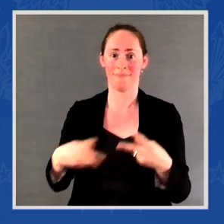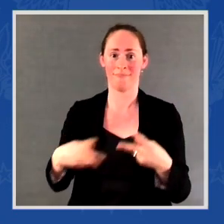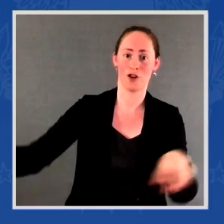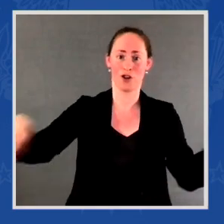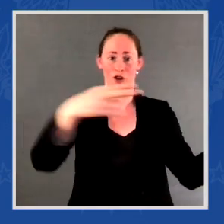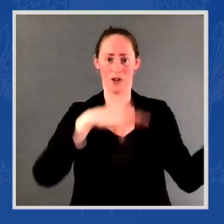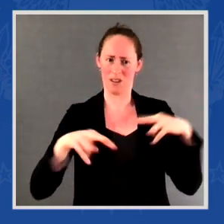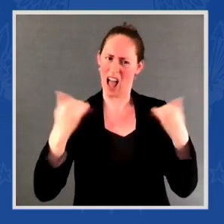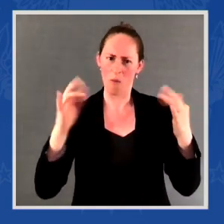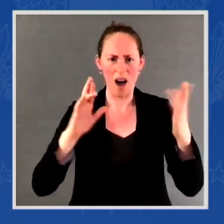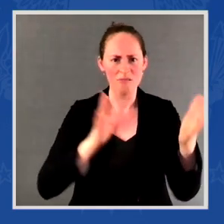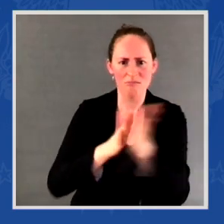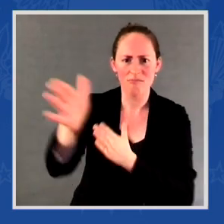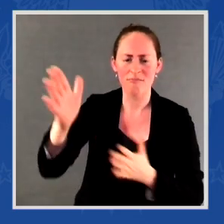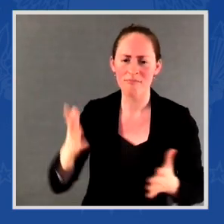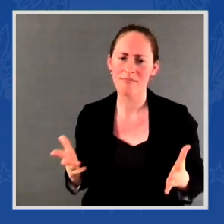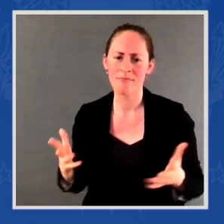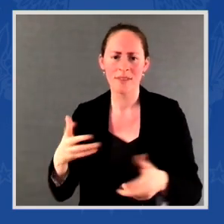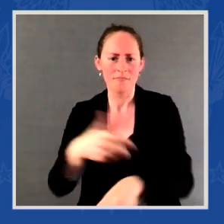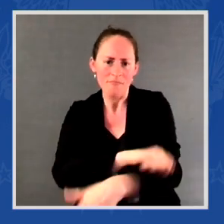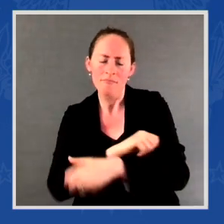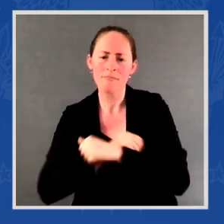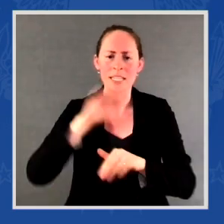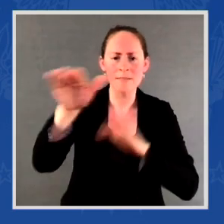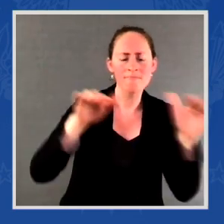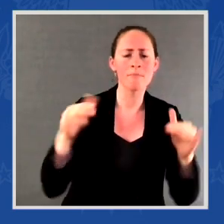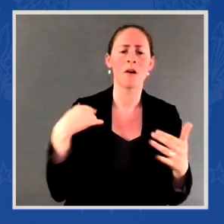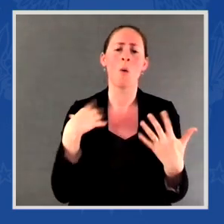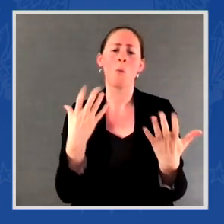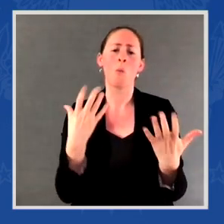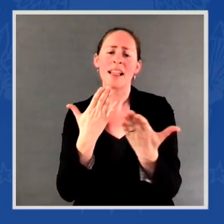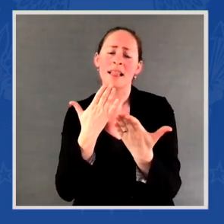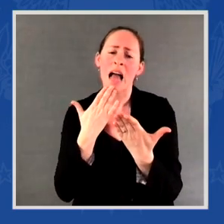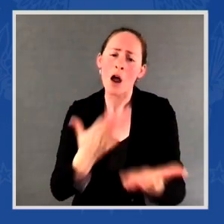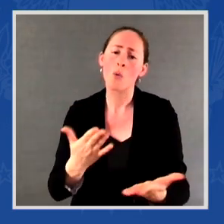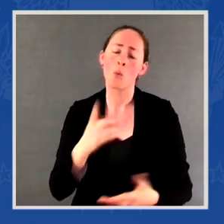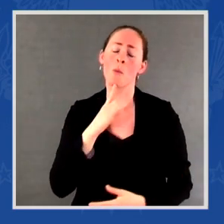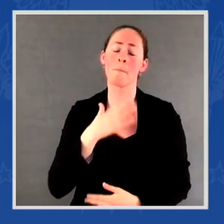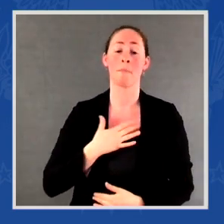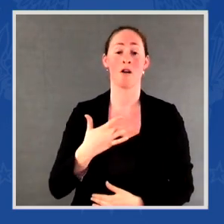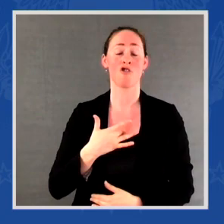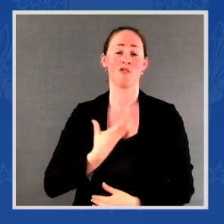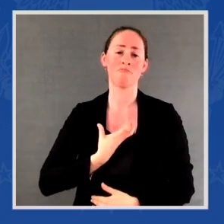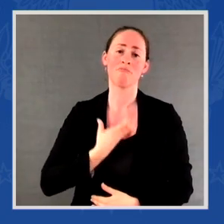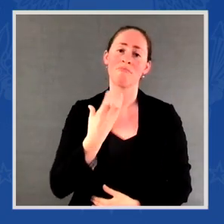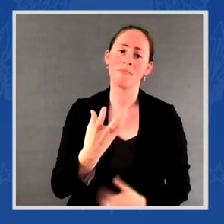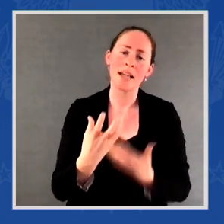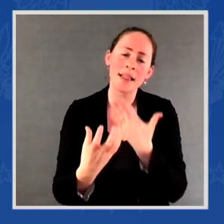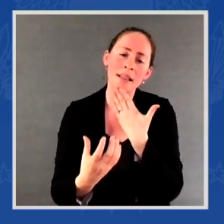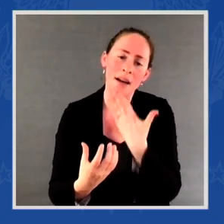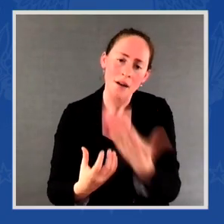Thank you from the bottom of my heart. I genuinely mean it. But just listen, again, to Ive --